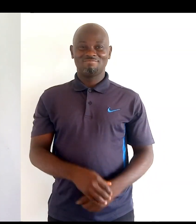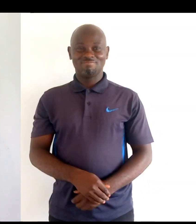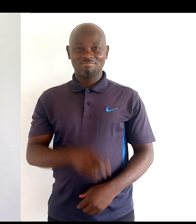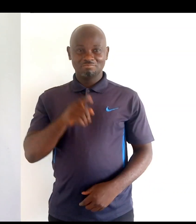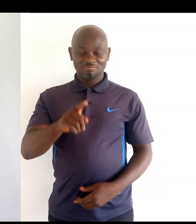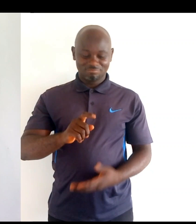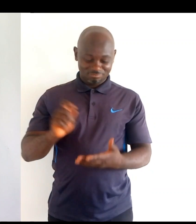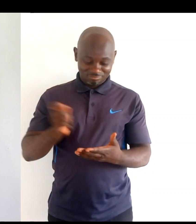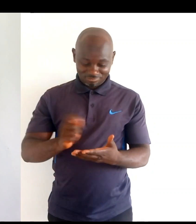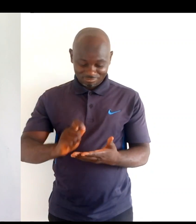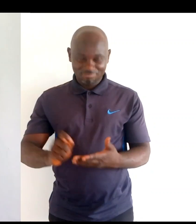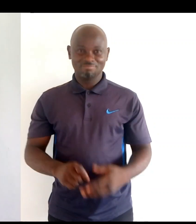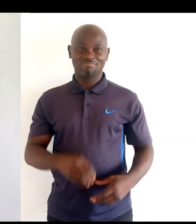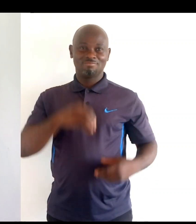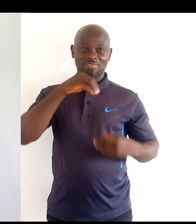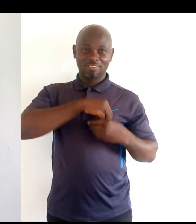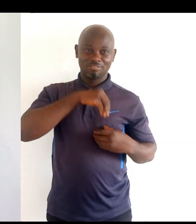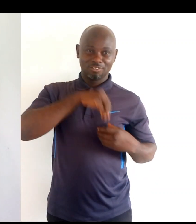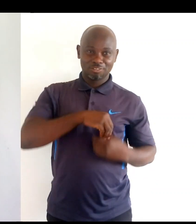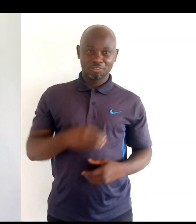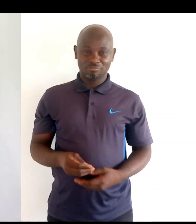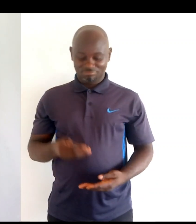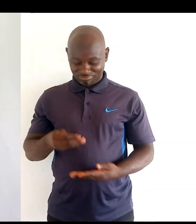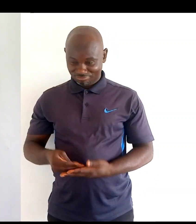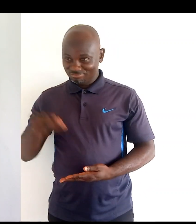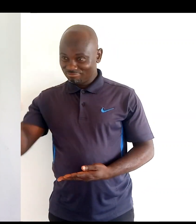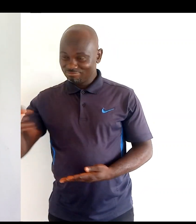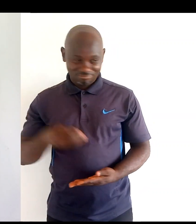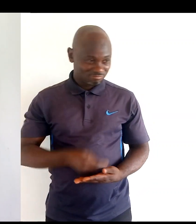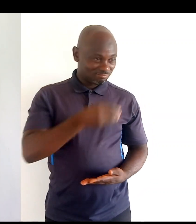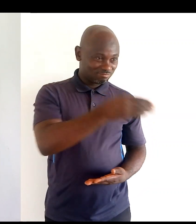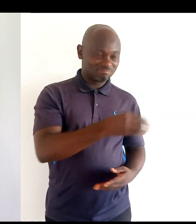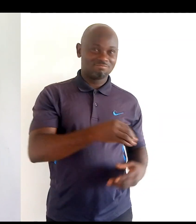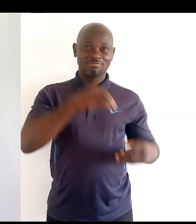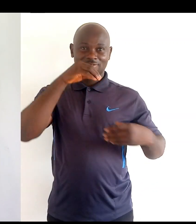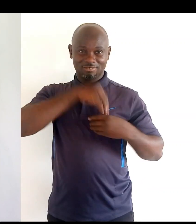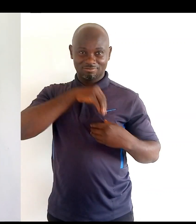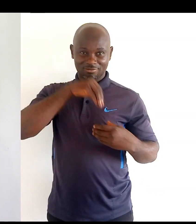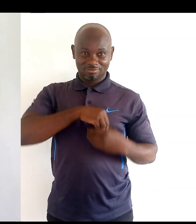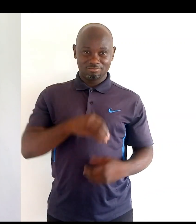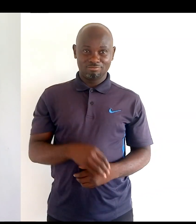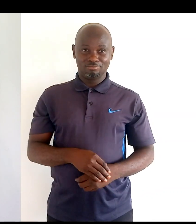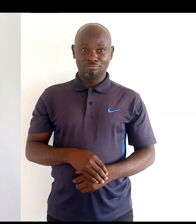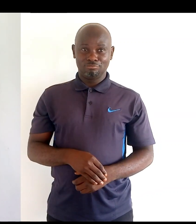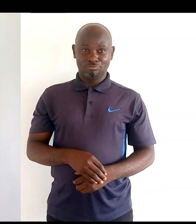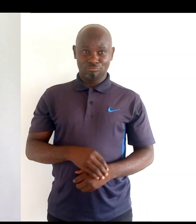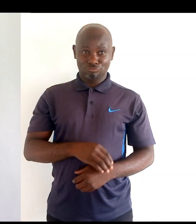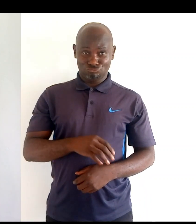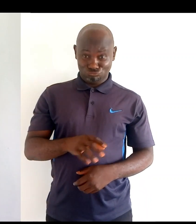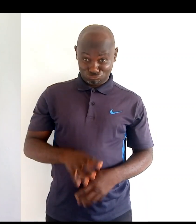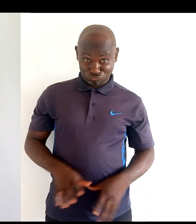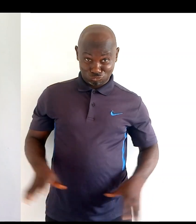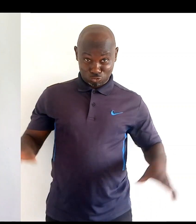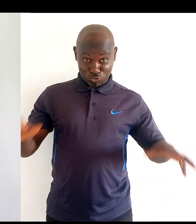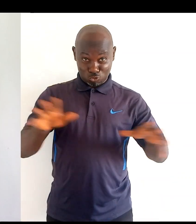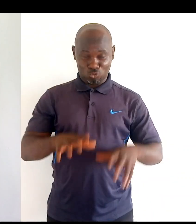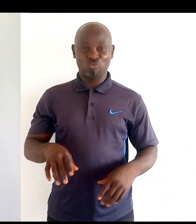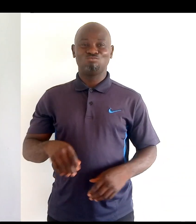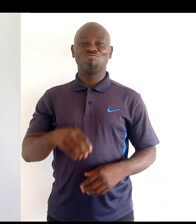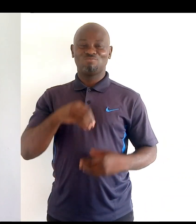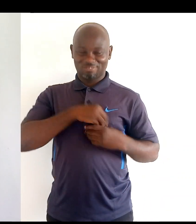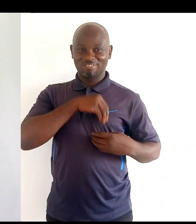no research. So on each day, a minority language in the world goes on extinction. And indigenous